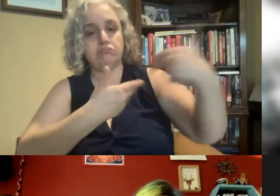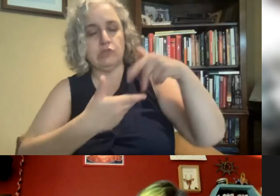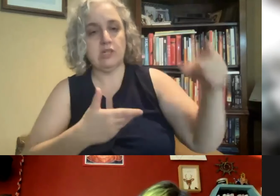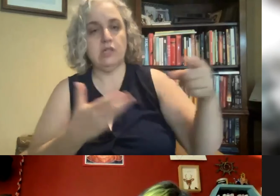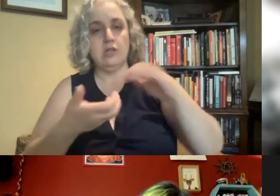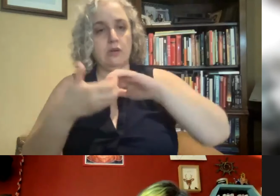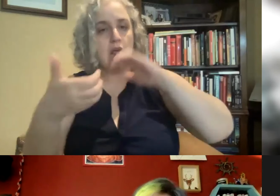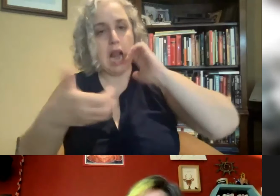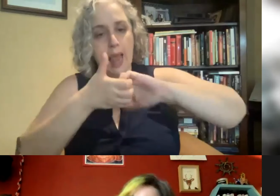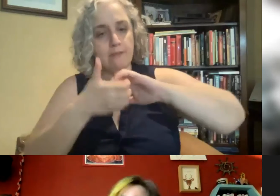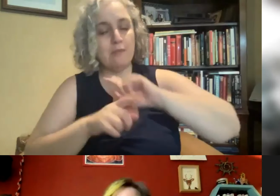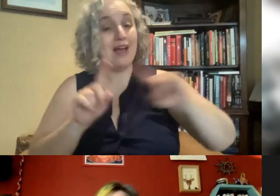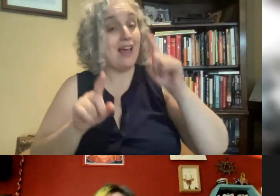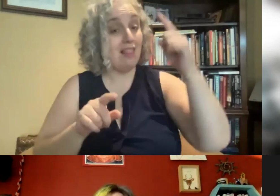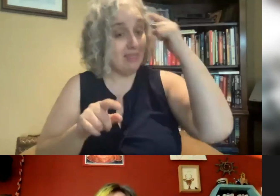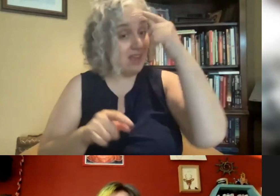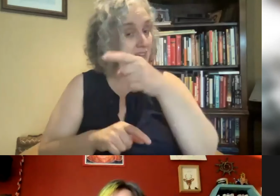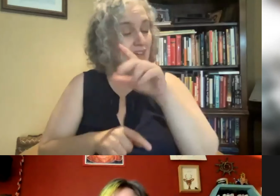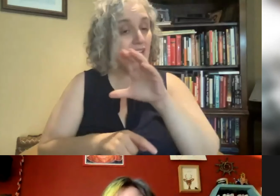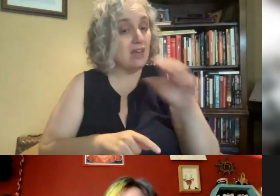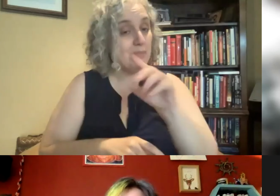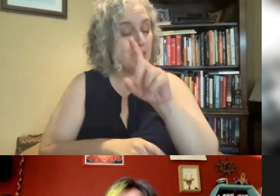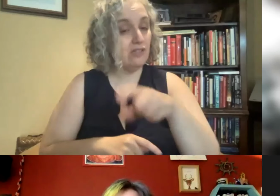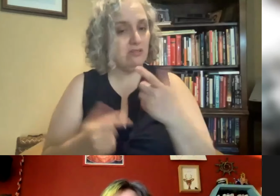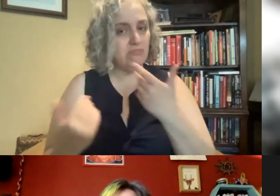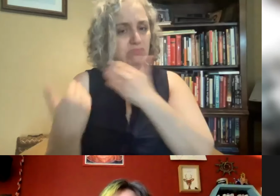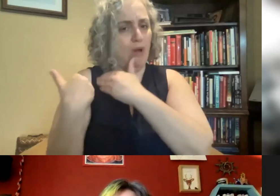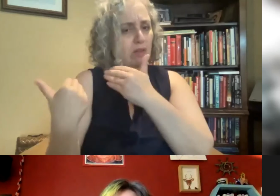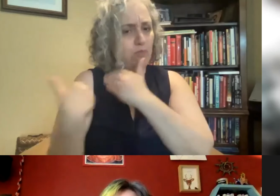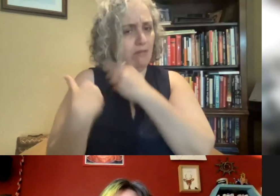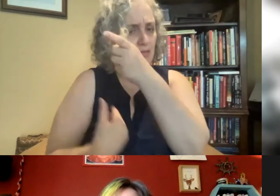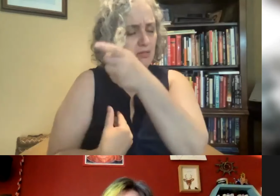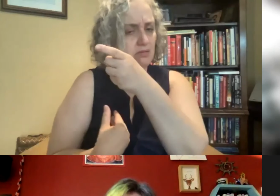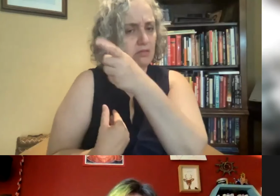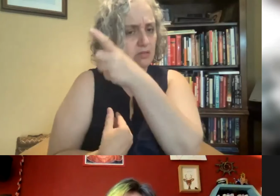when corporations aren't doing that, they need to be held accountable. I think in that point,